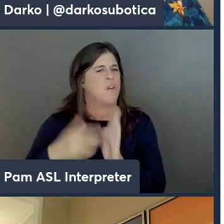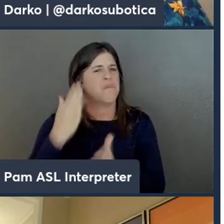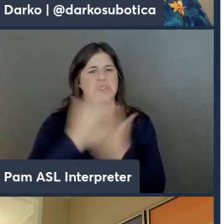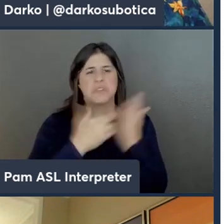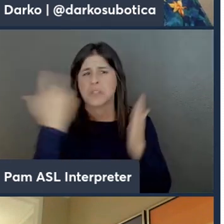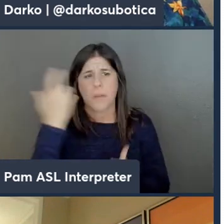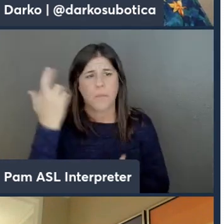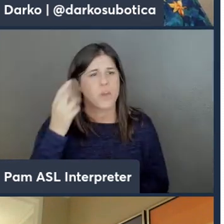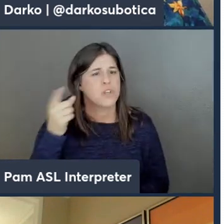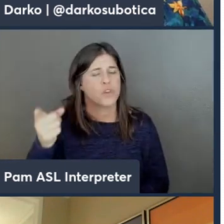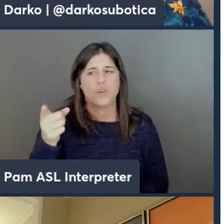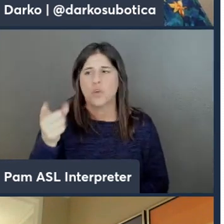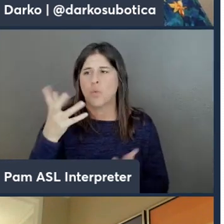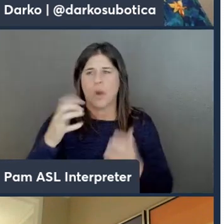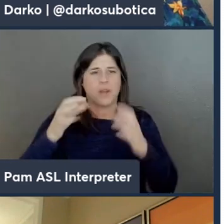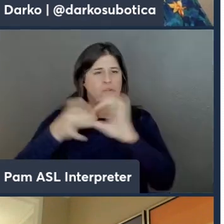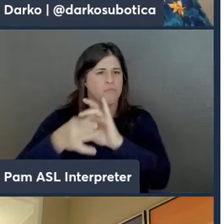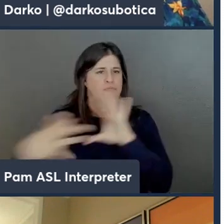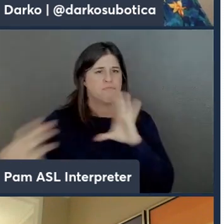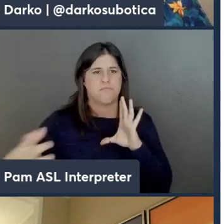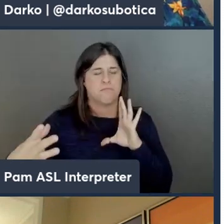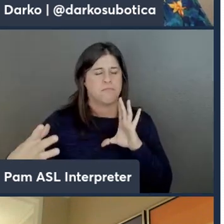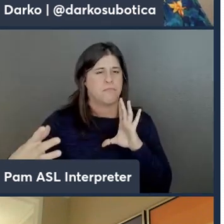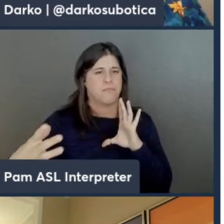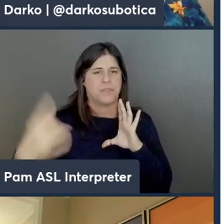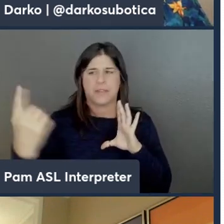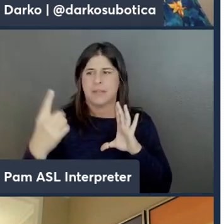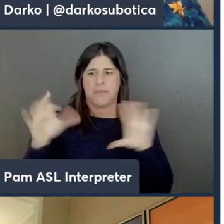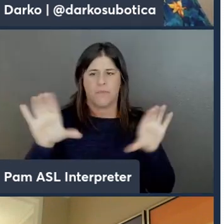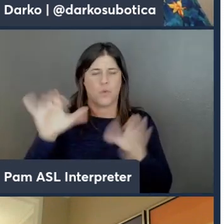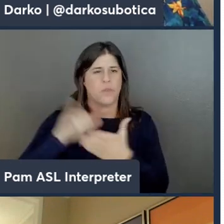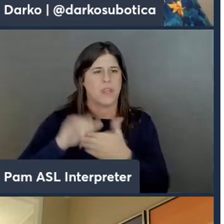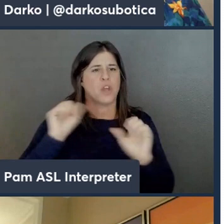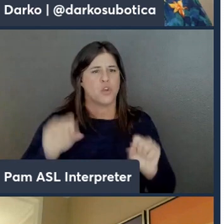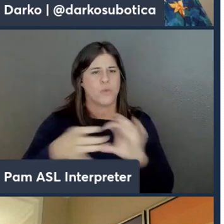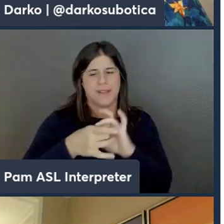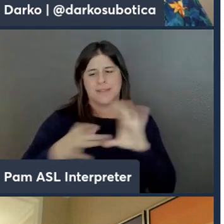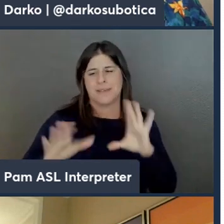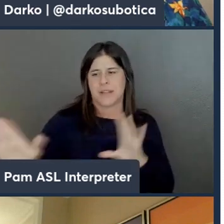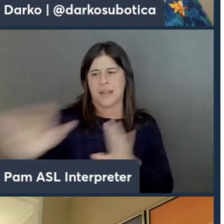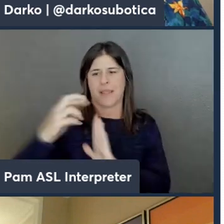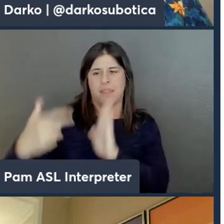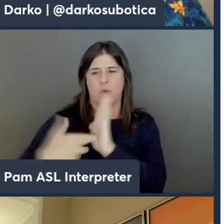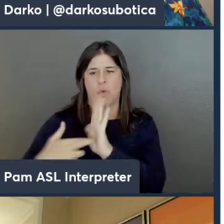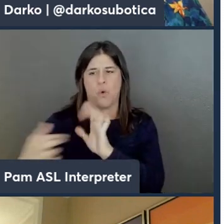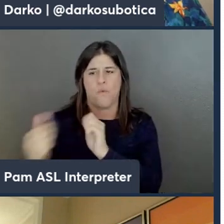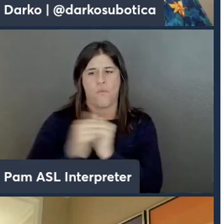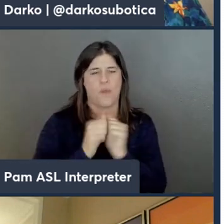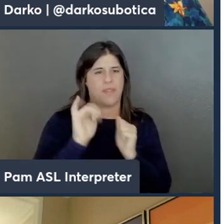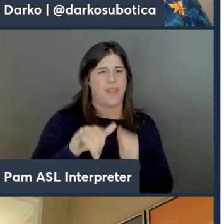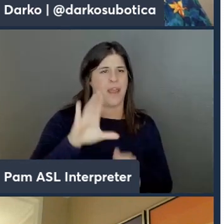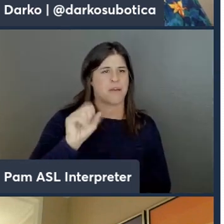disallow somebody from doing something, you can disconnect that role, from this console here. But however,